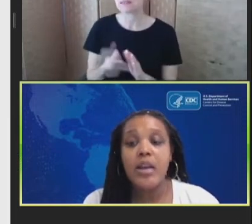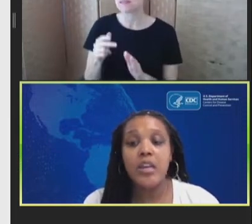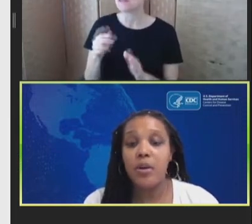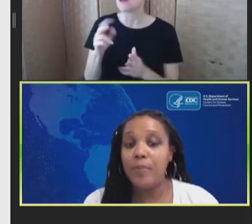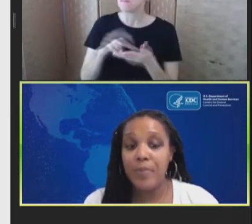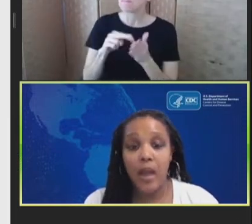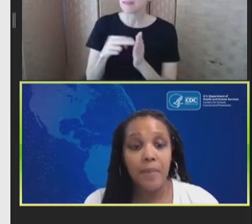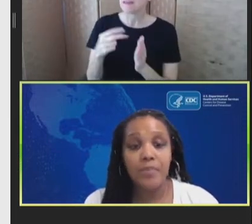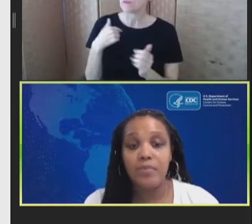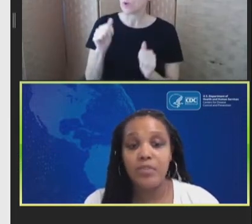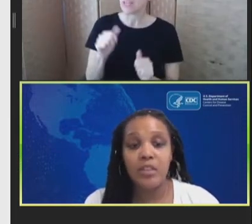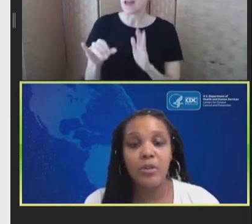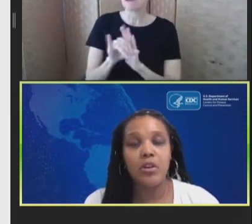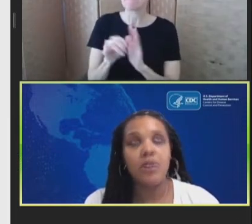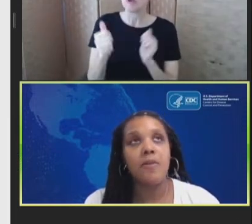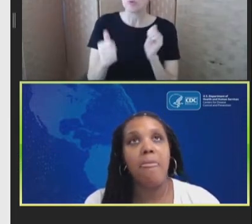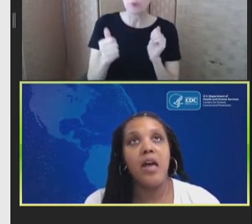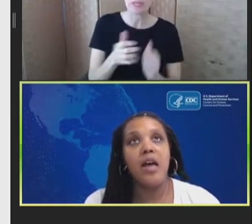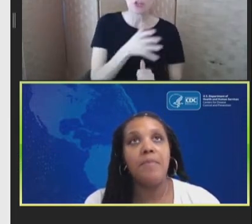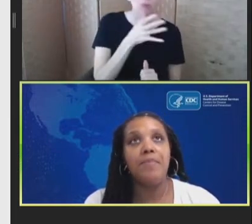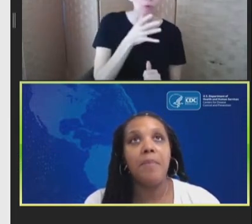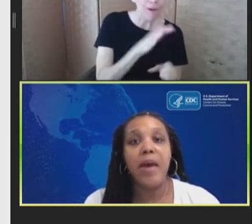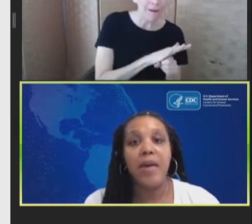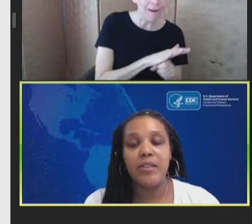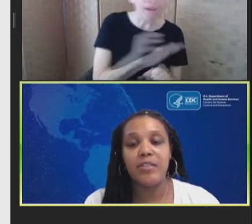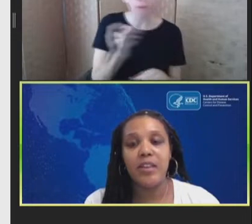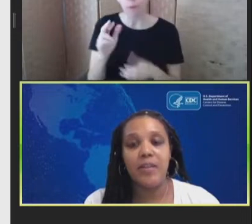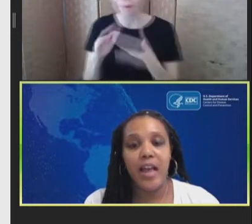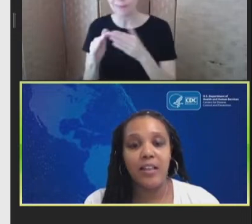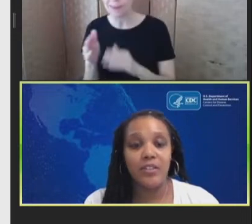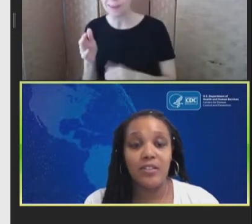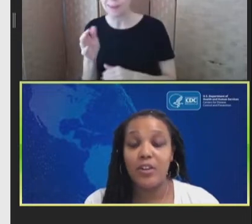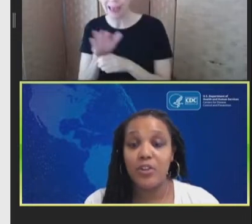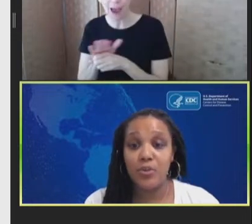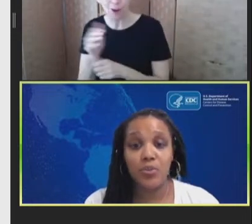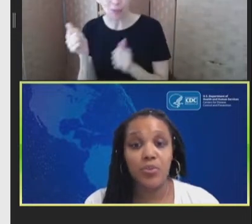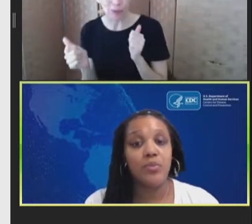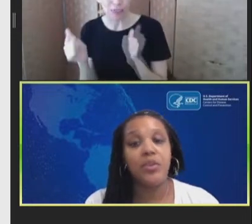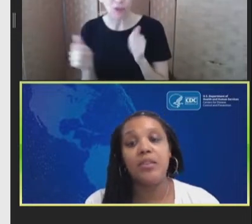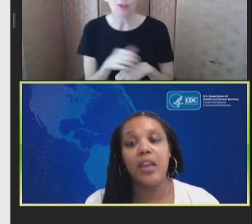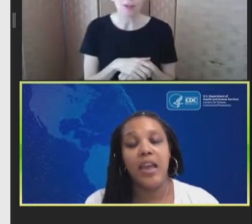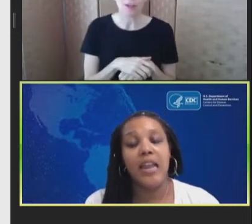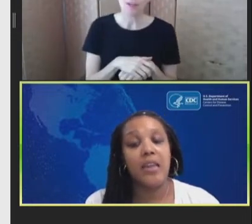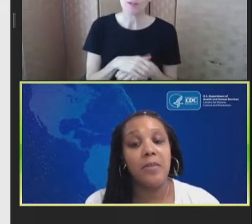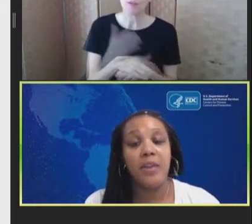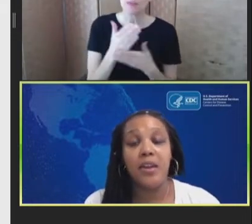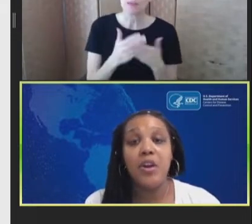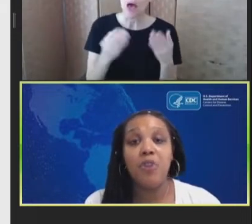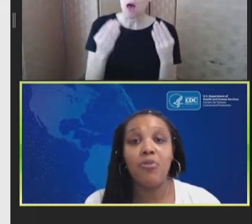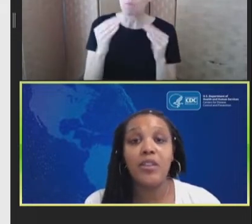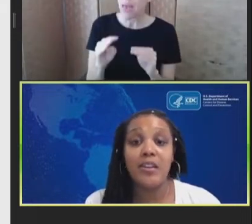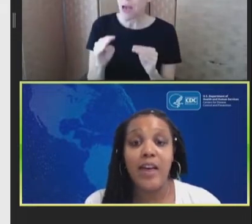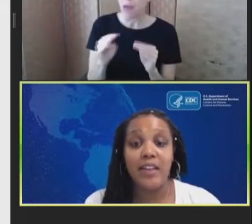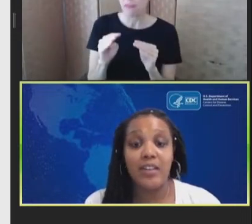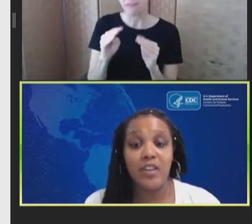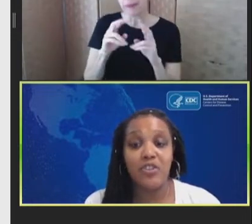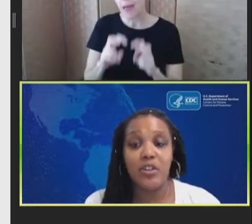you know similar methods of analysis that are used when looking at anything related to vaccination.